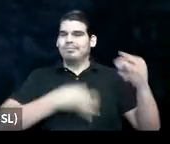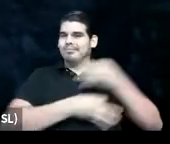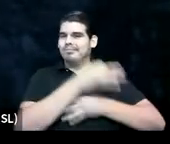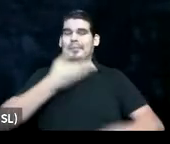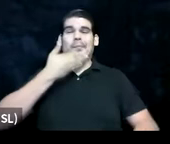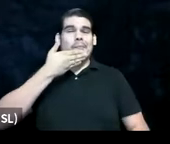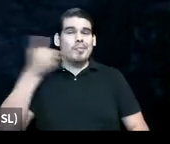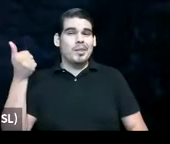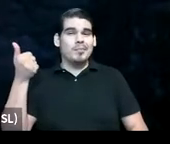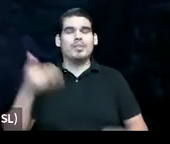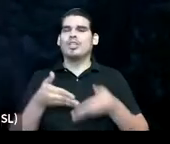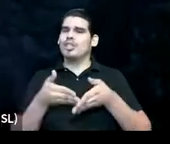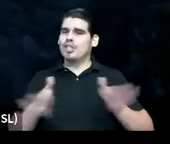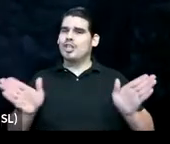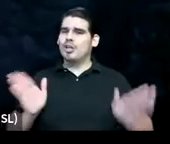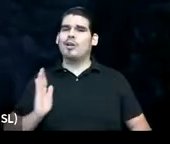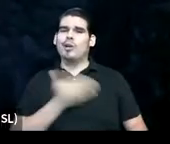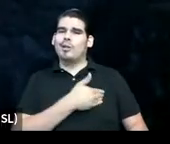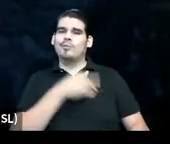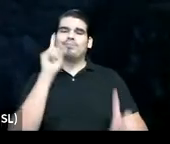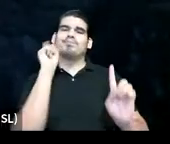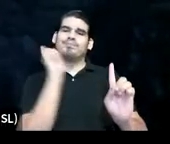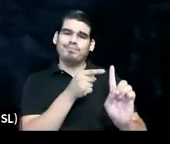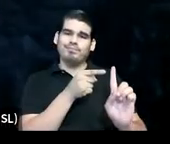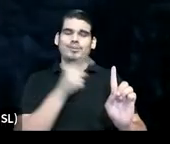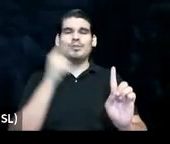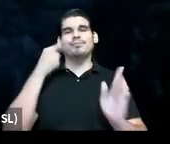Class cannot like students cannot like use the money for other purchases, even if they